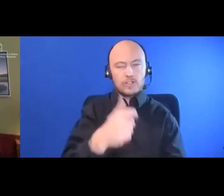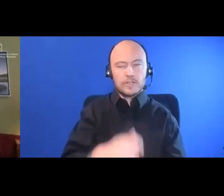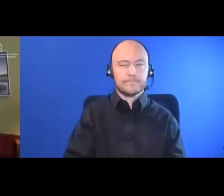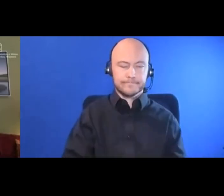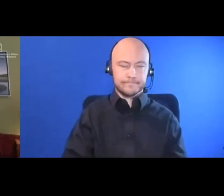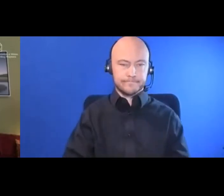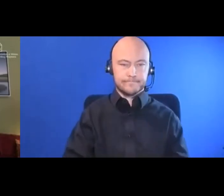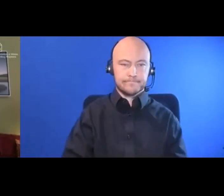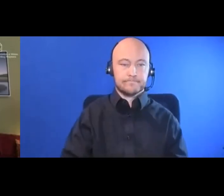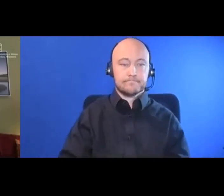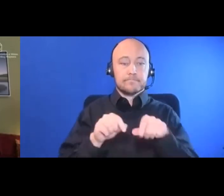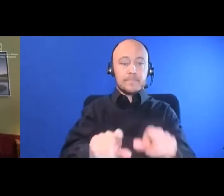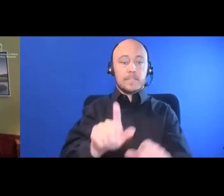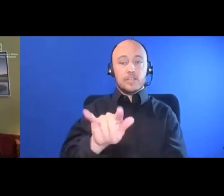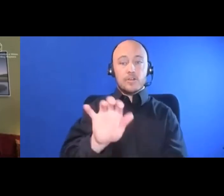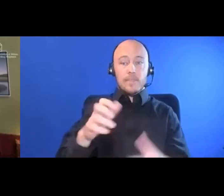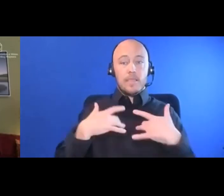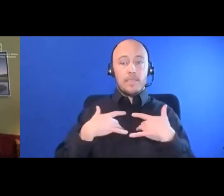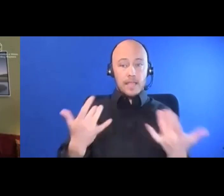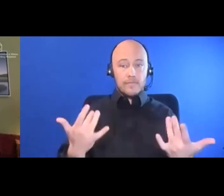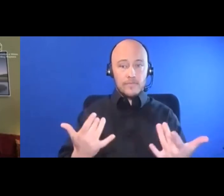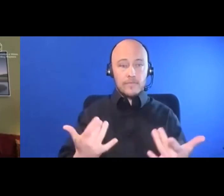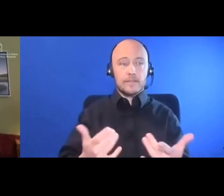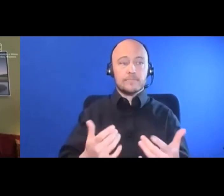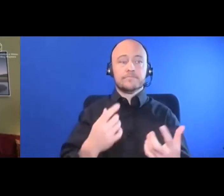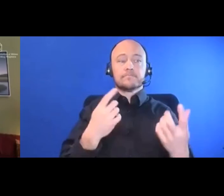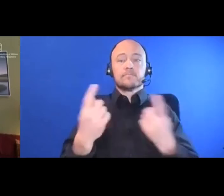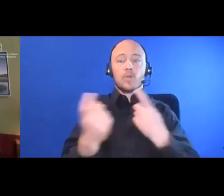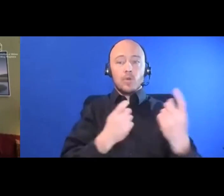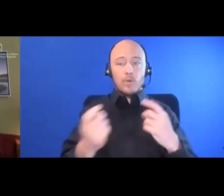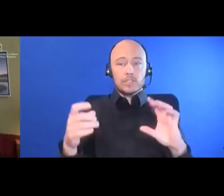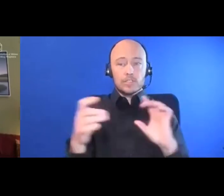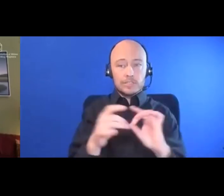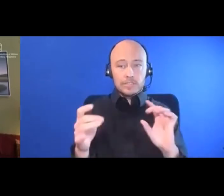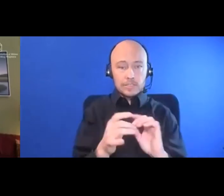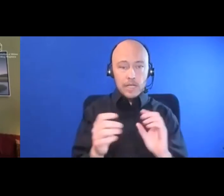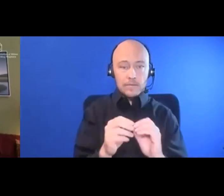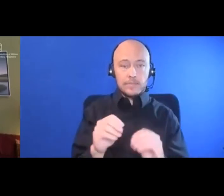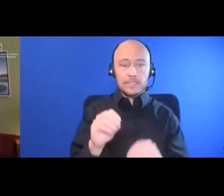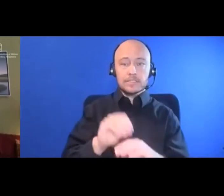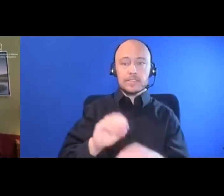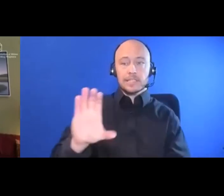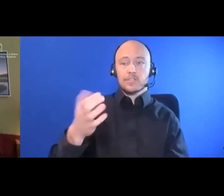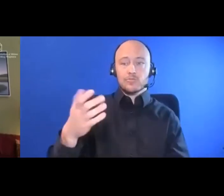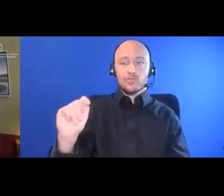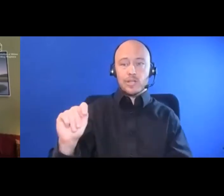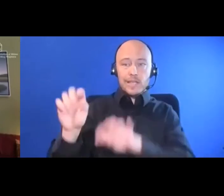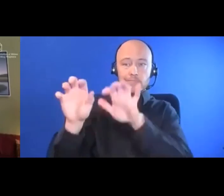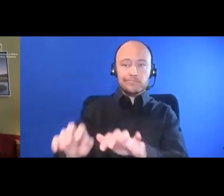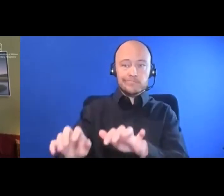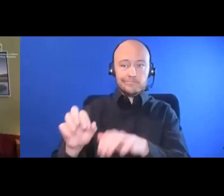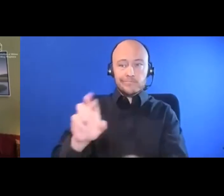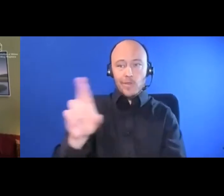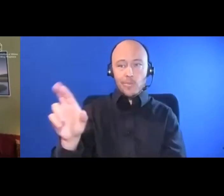During the live event, please enter your questions or comments into the platform chat box on the right of the screen.